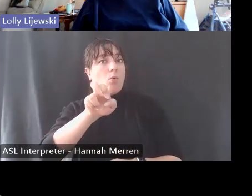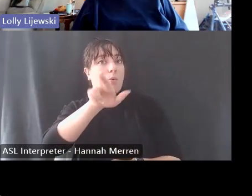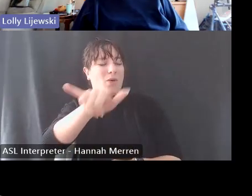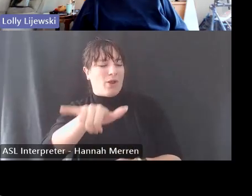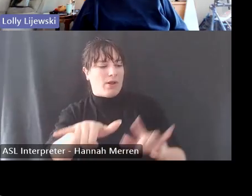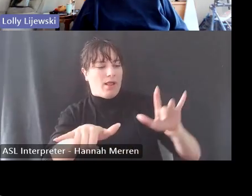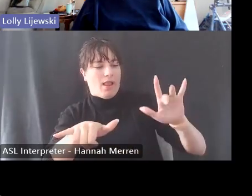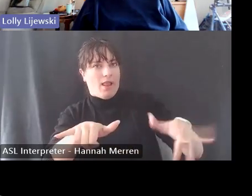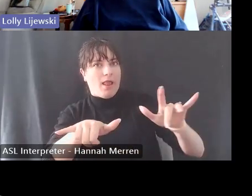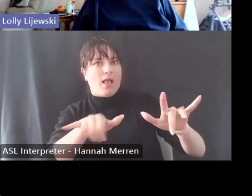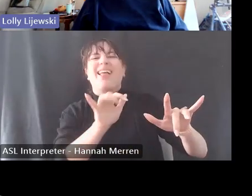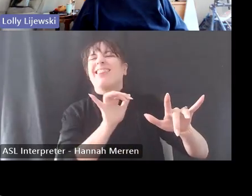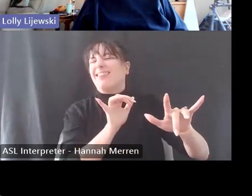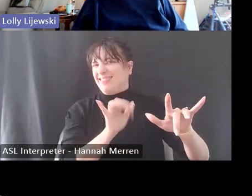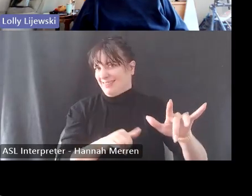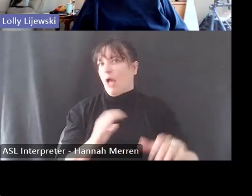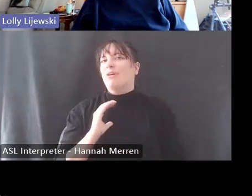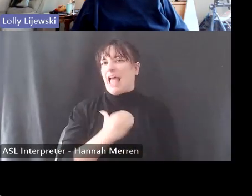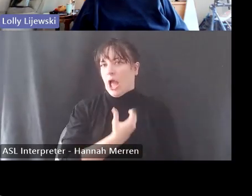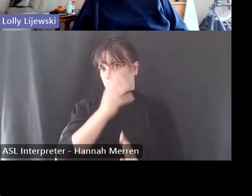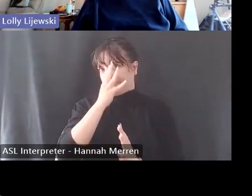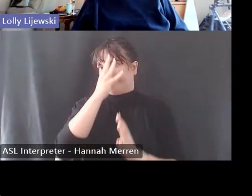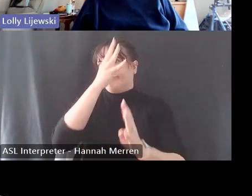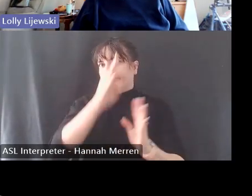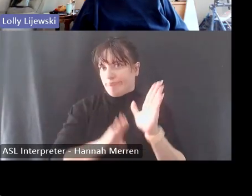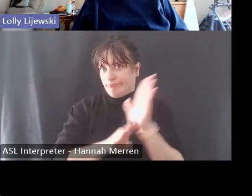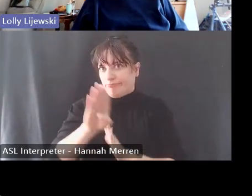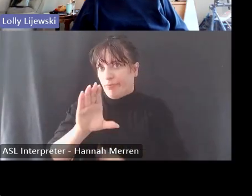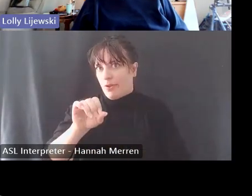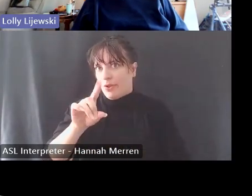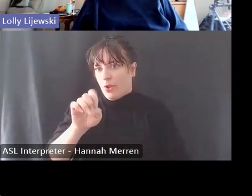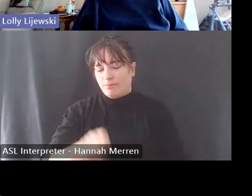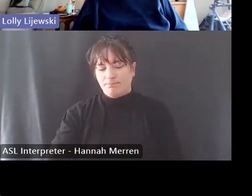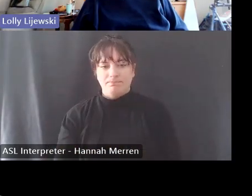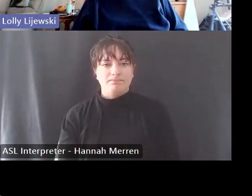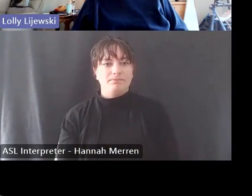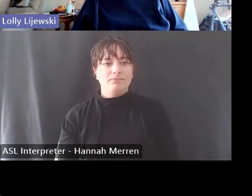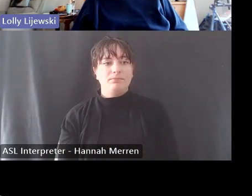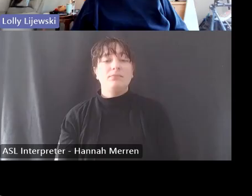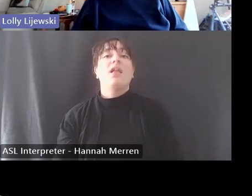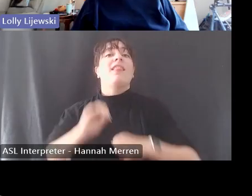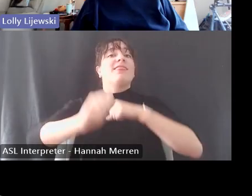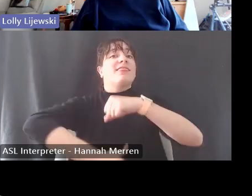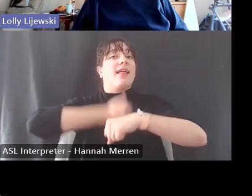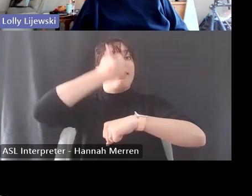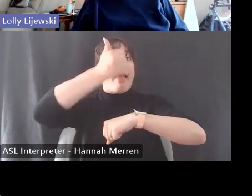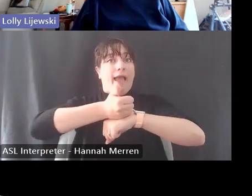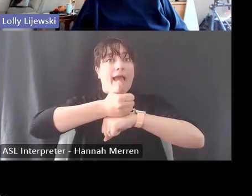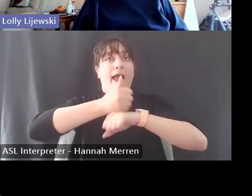The layout is not out of the box. That's a custom website that we made.